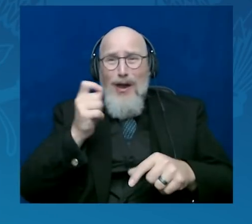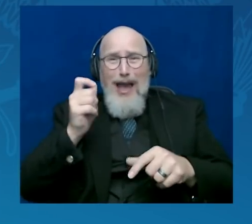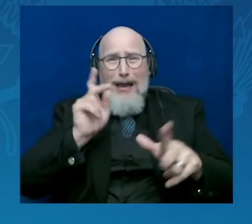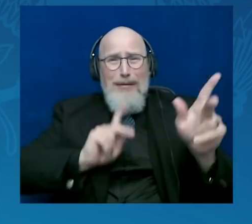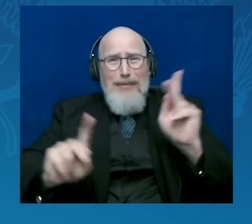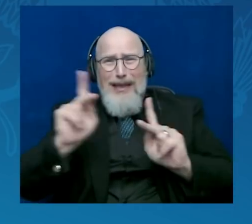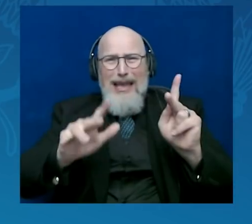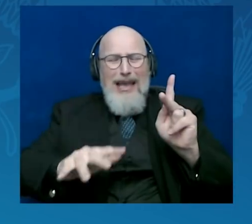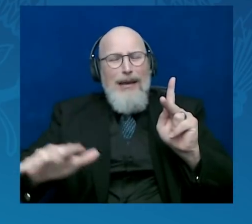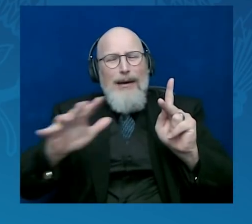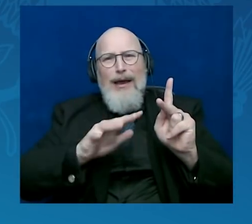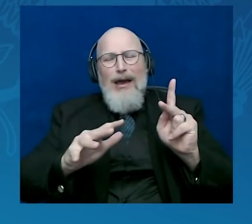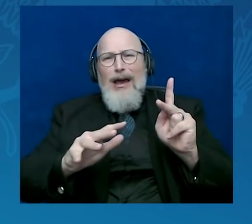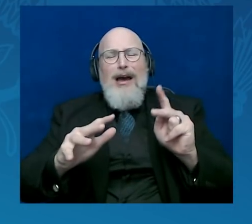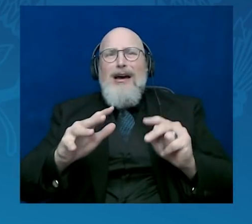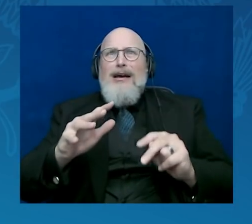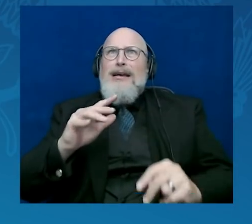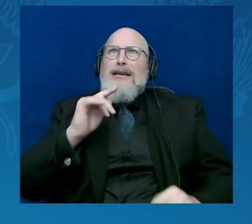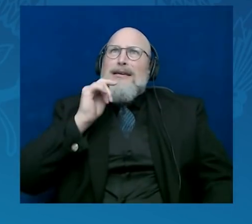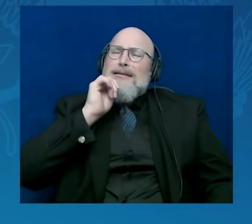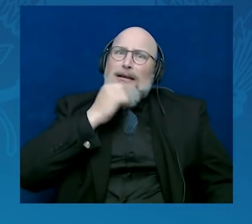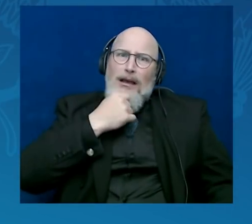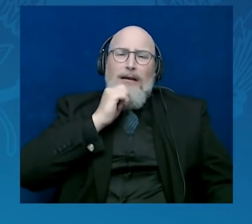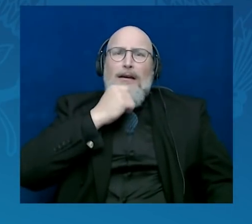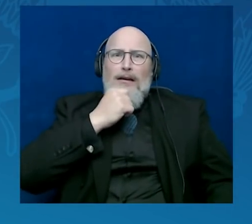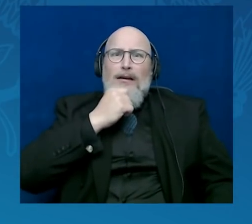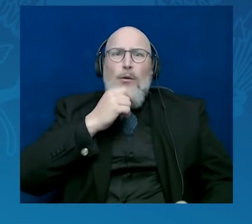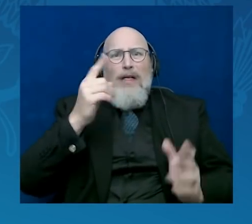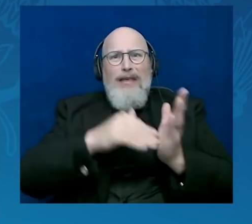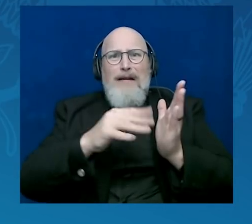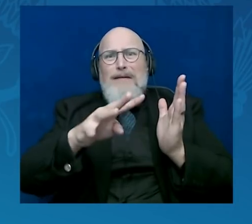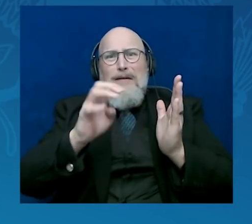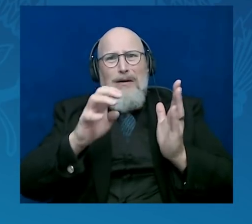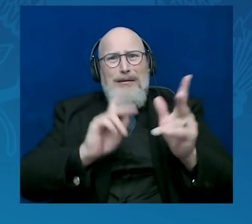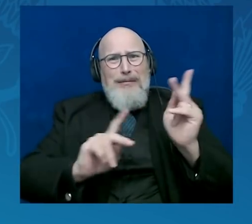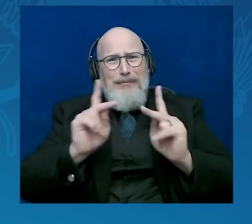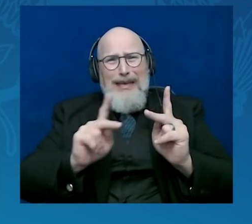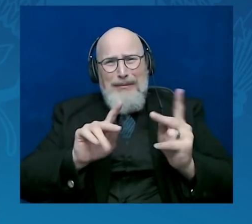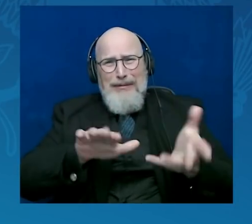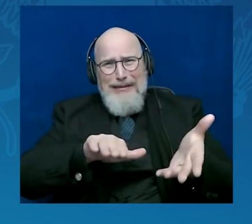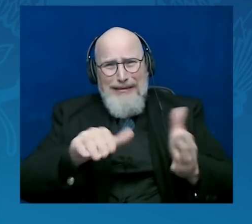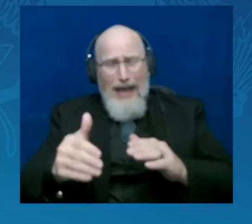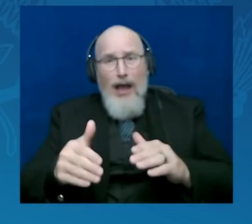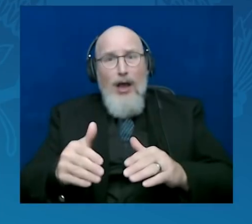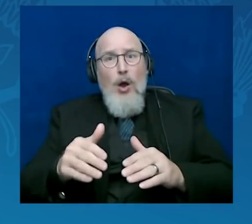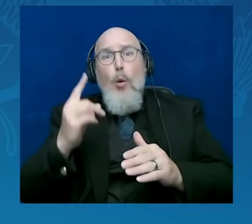nearly 14,000 people killed, more than a million displaced,